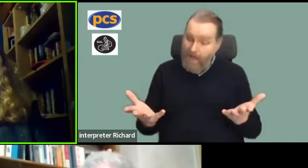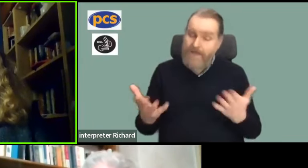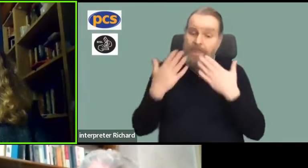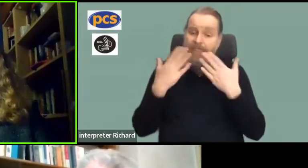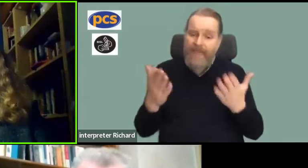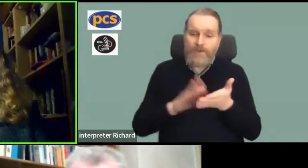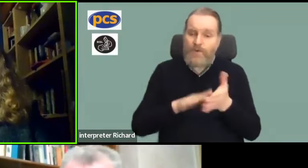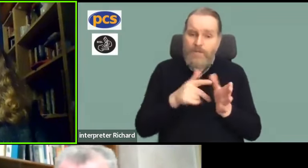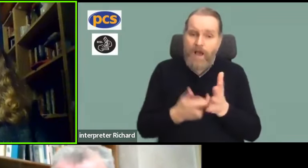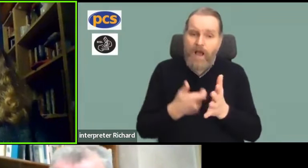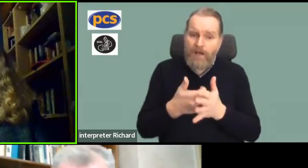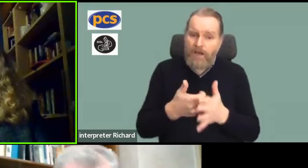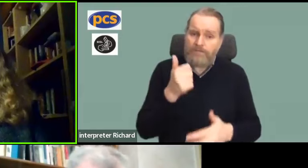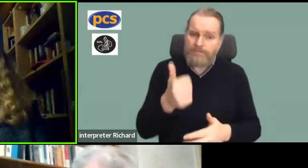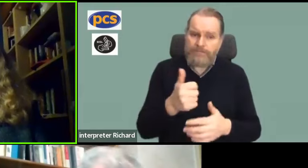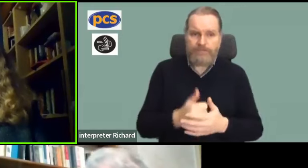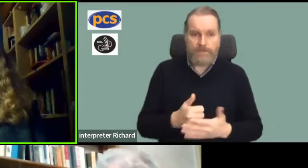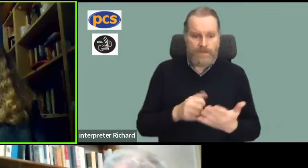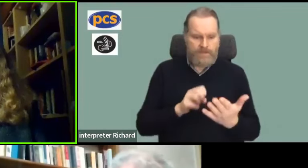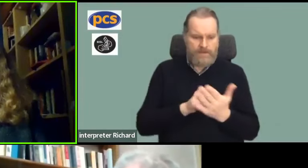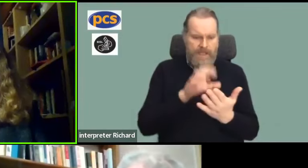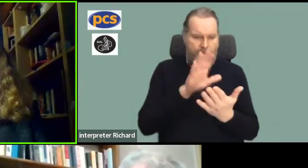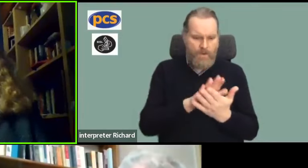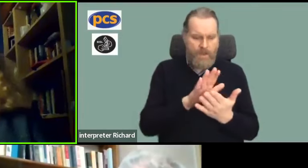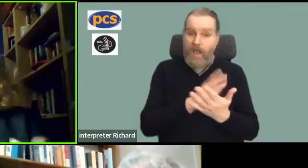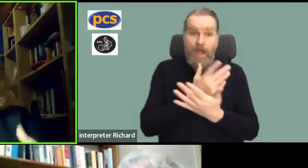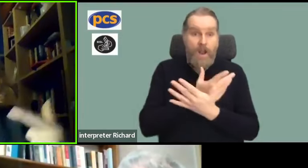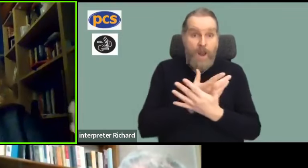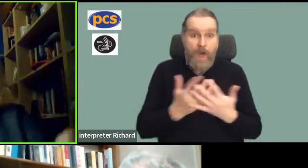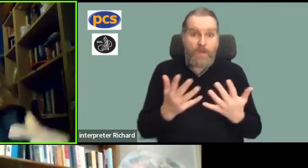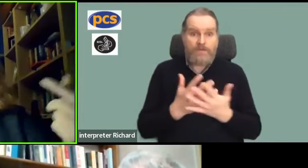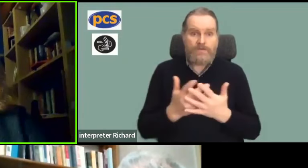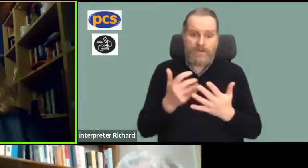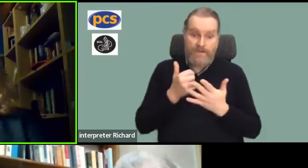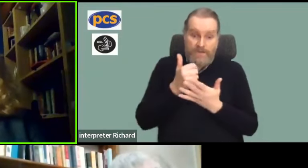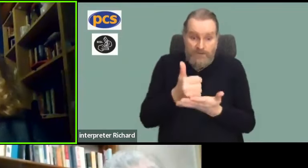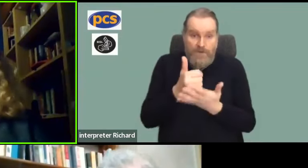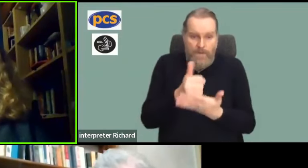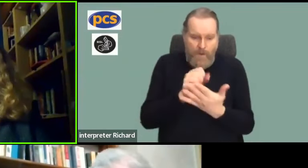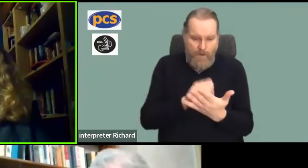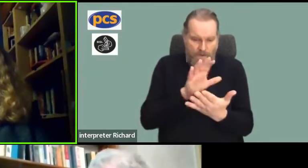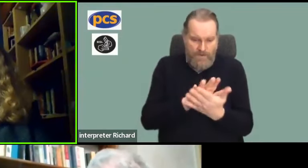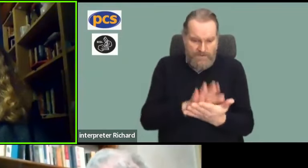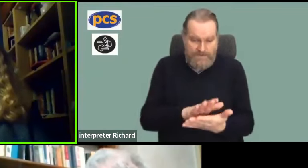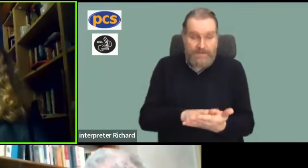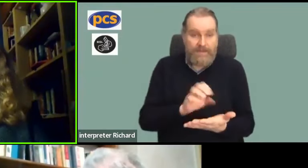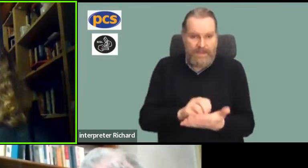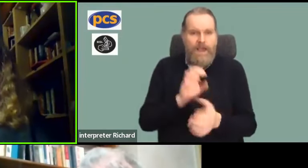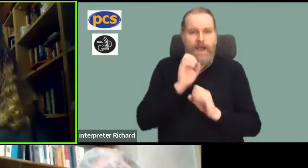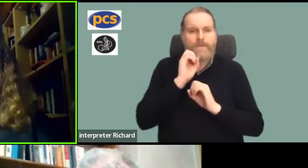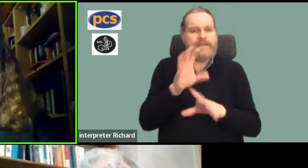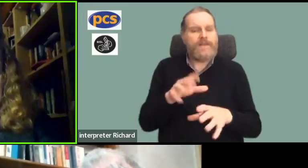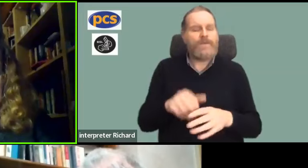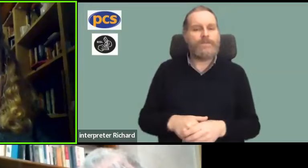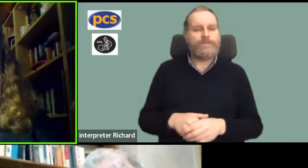thank you. for taking for taking us to all of that Okay taking us to all of that Okay, Lots of messages Okay. Lots of messages to solidarity y i'll walk through the news I